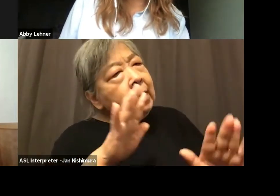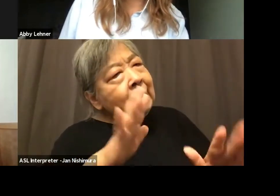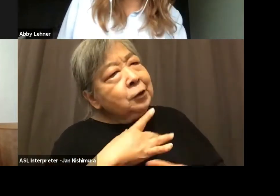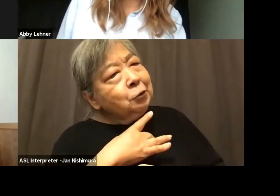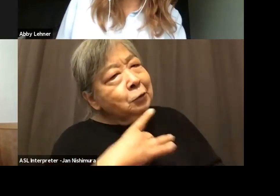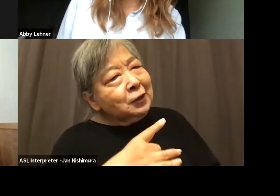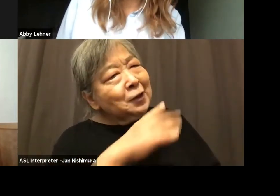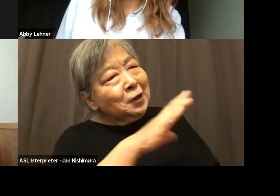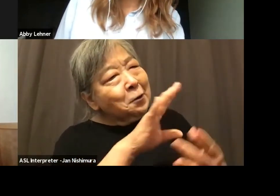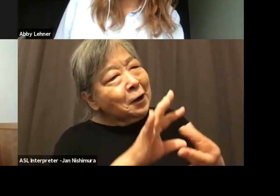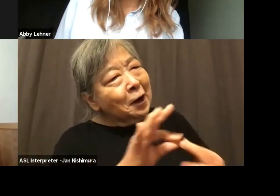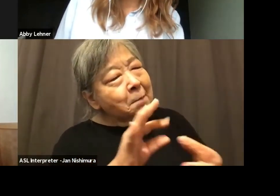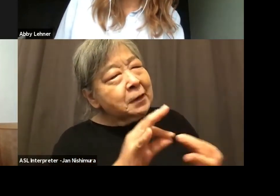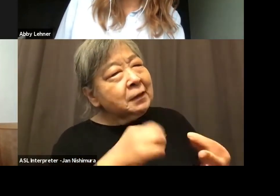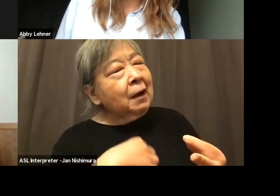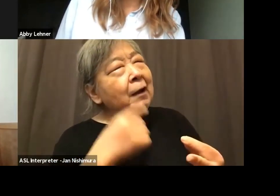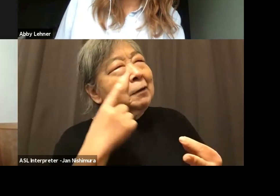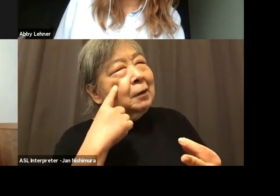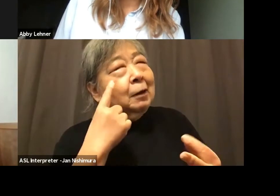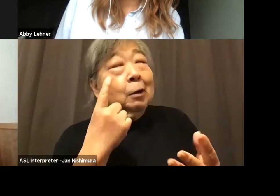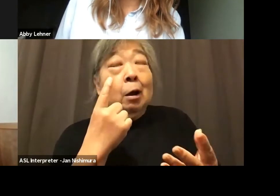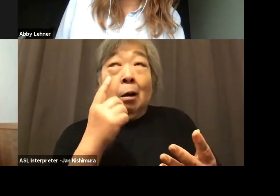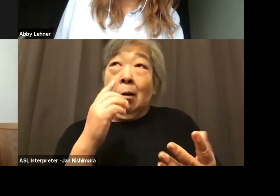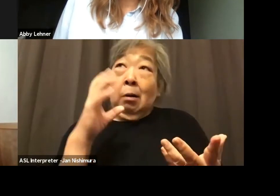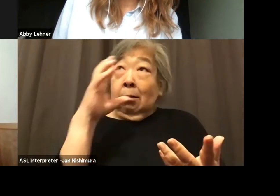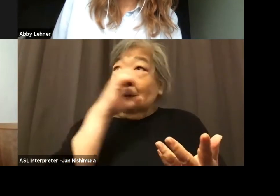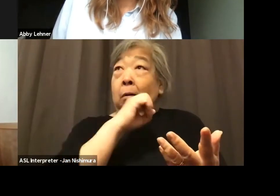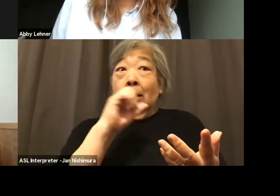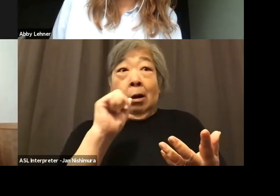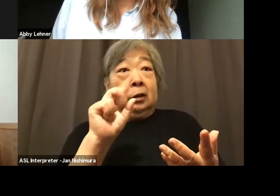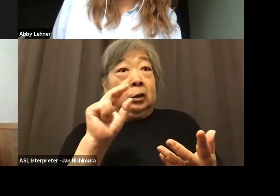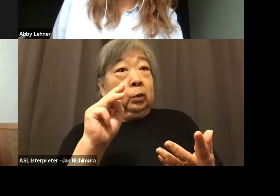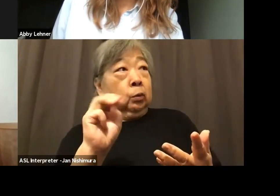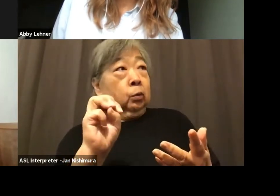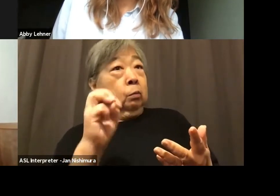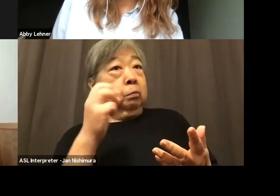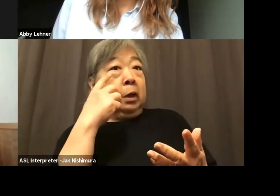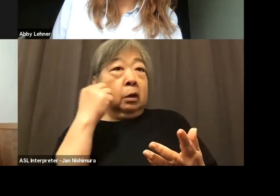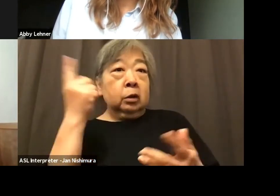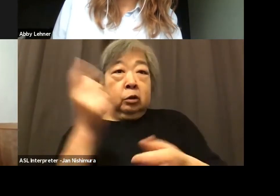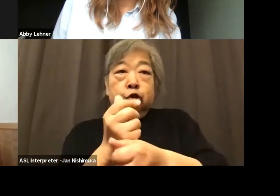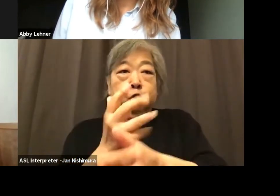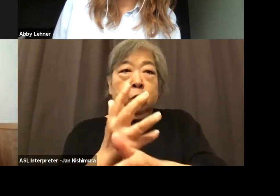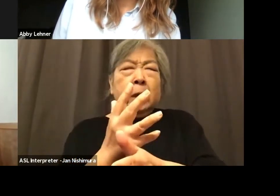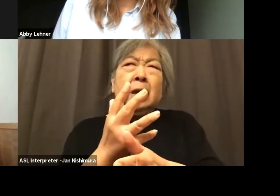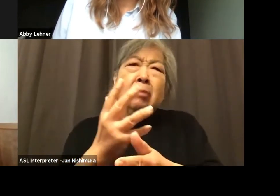I think we can assume when you are going I mean Germany is a pretty wealthy country but